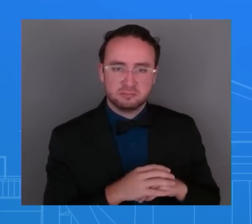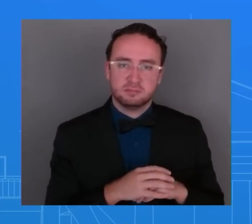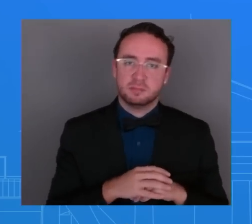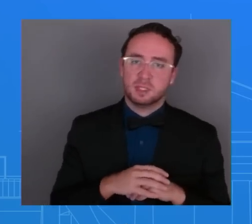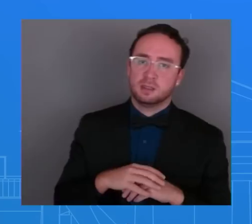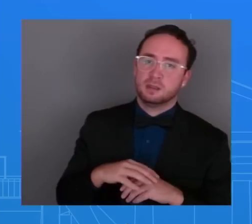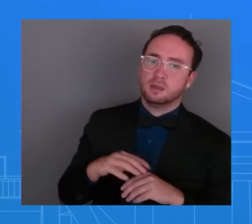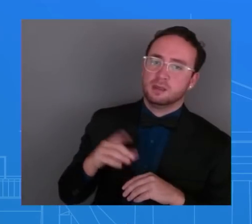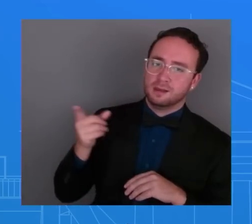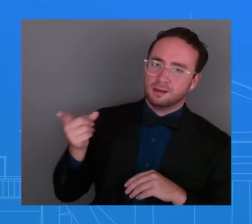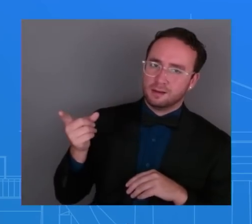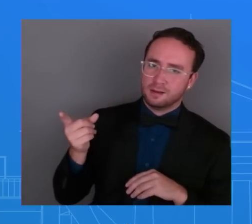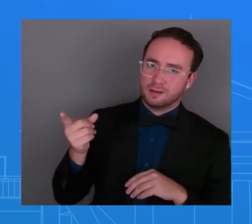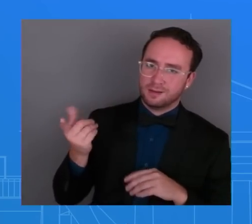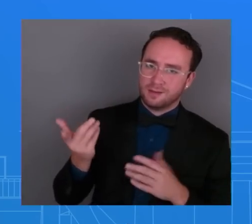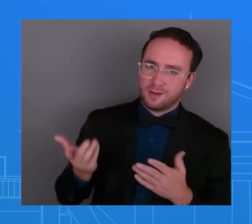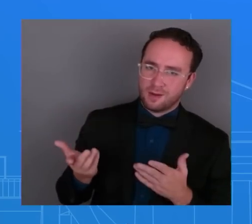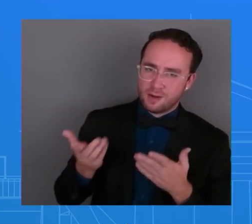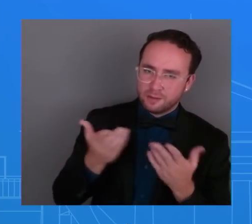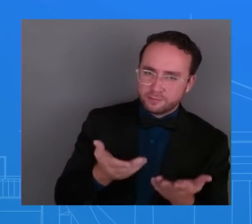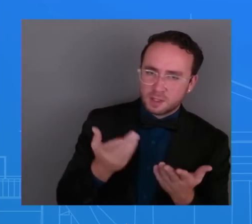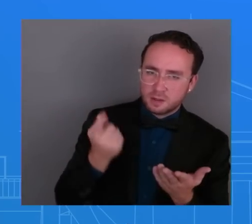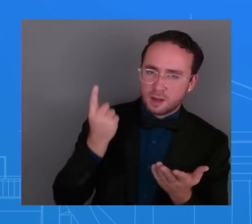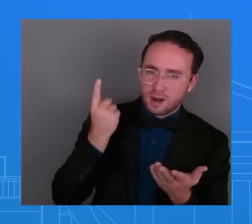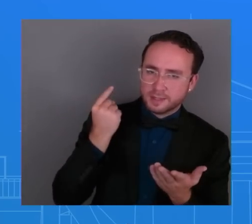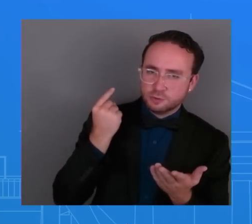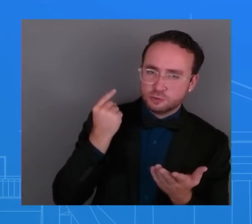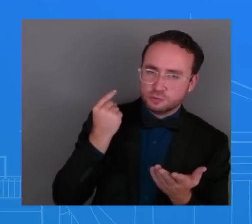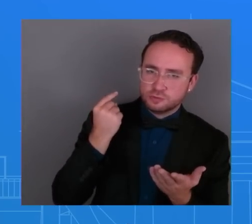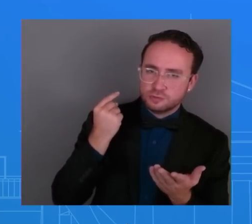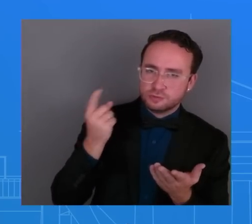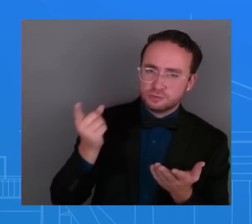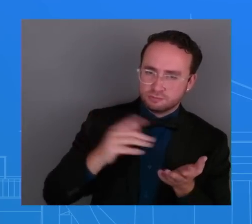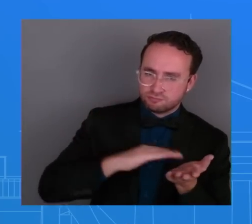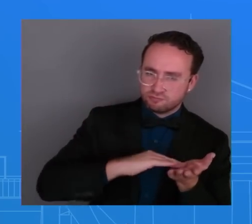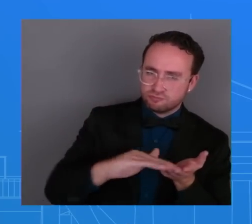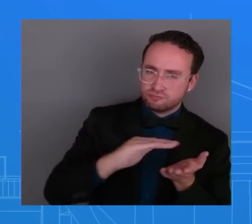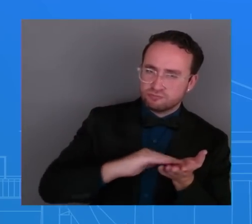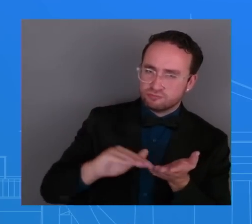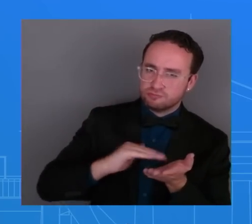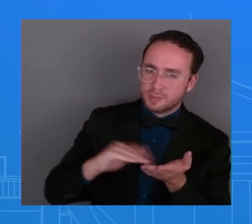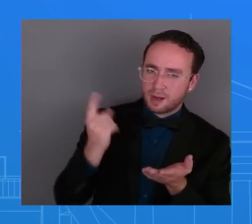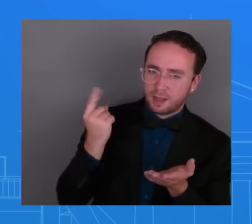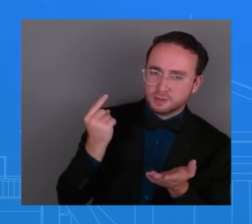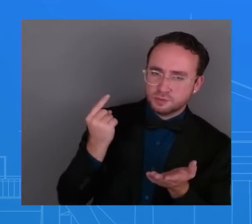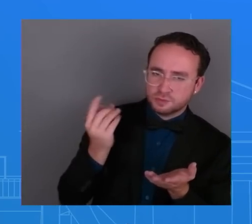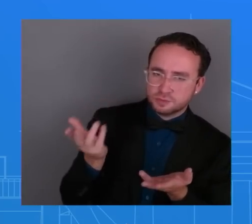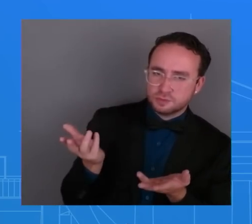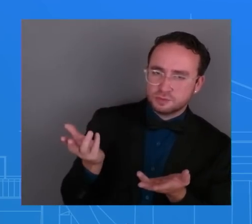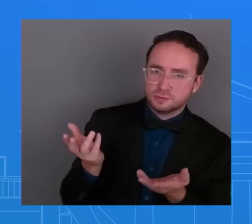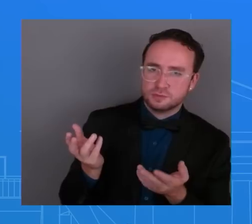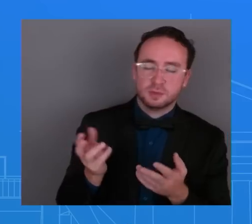Ms. Jean-Pierre: What I can say is -- what I can speak to is, since the election, we have just not made that type of offer. The Press: And another one on Venezuela.